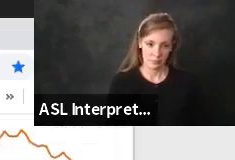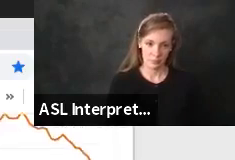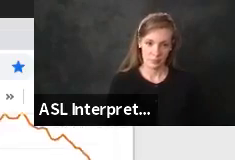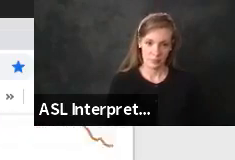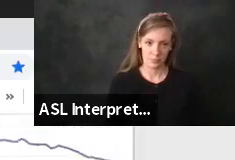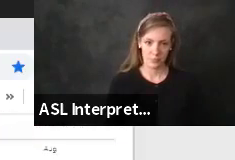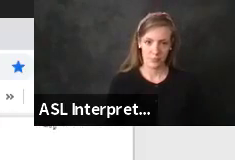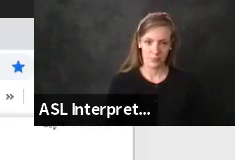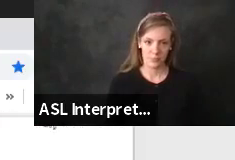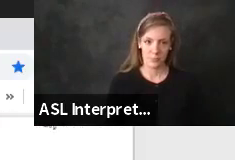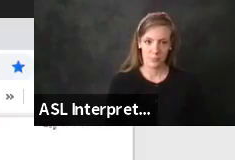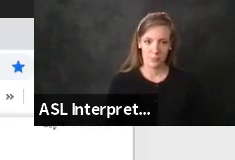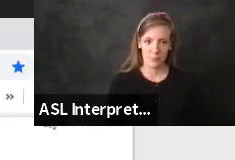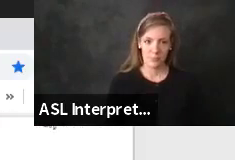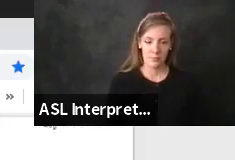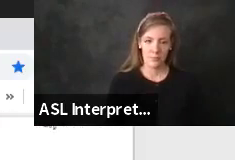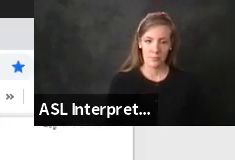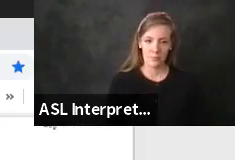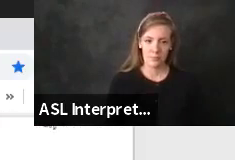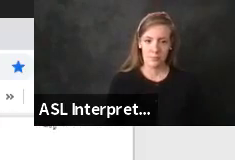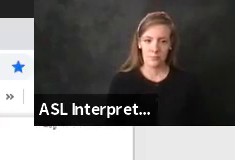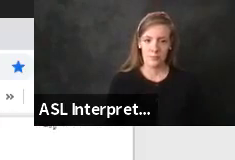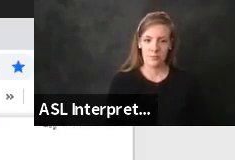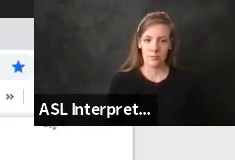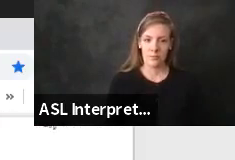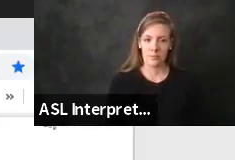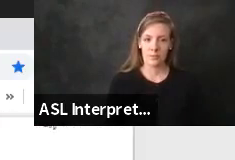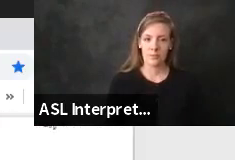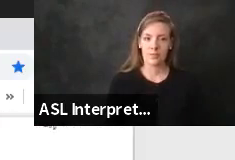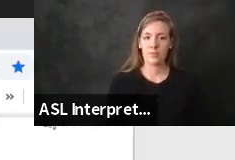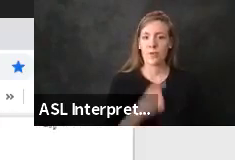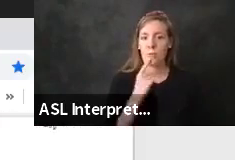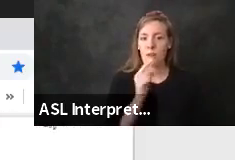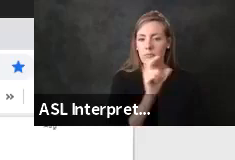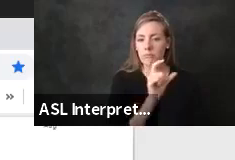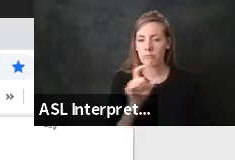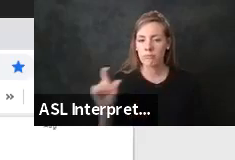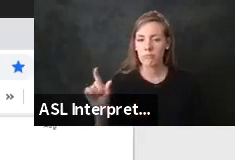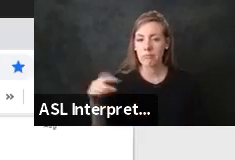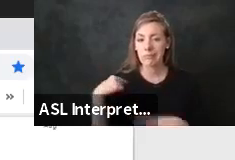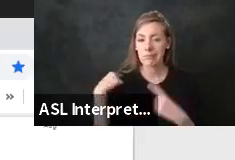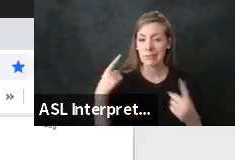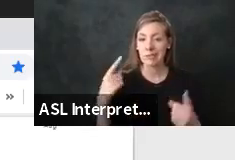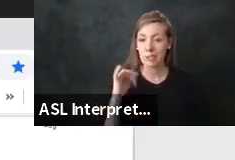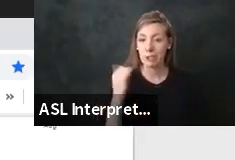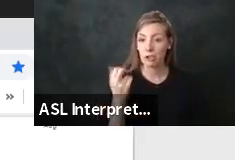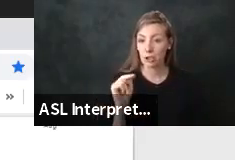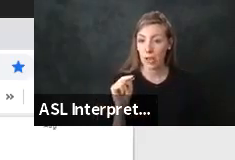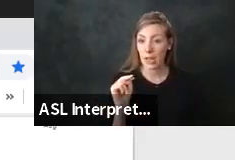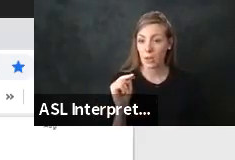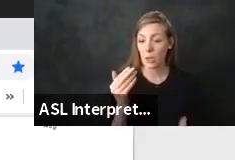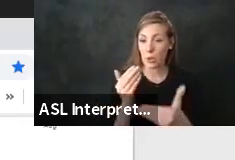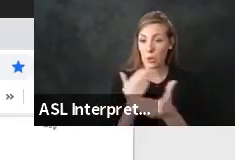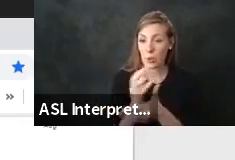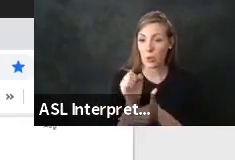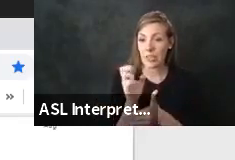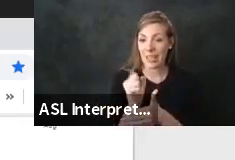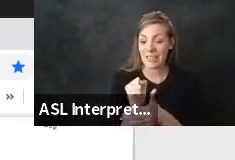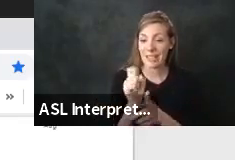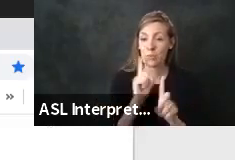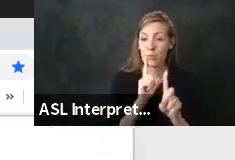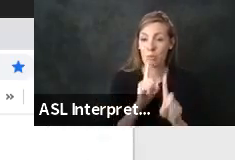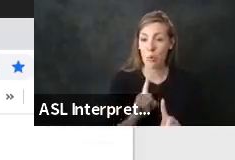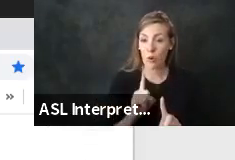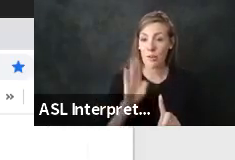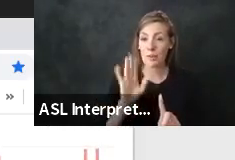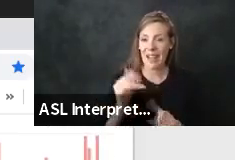You can see looking since January, the number of new cases reported by date.